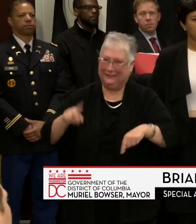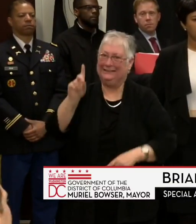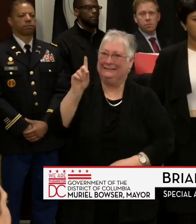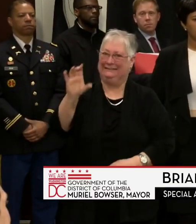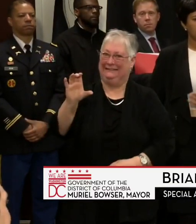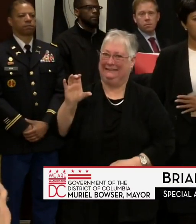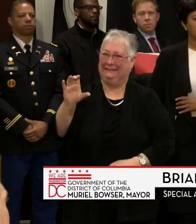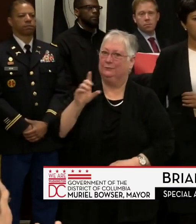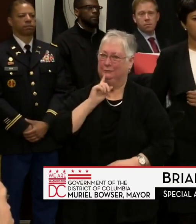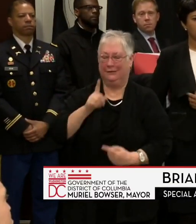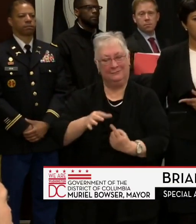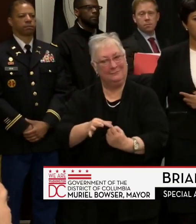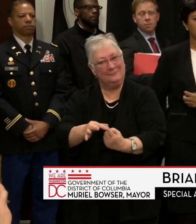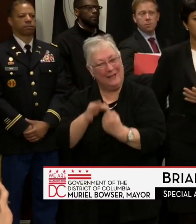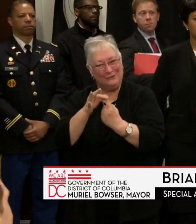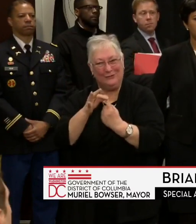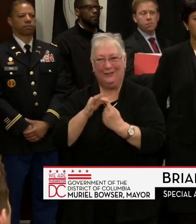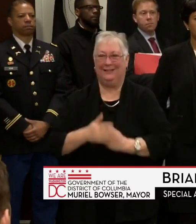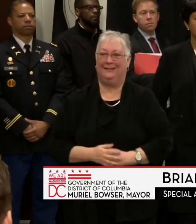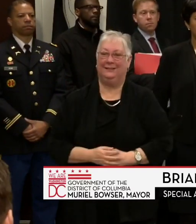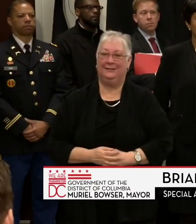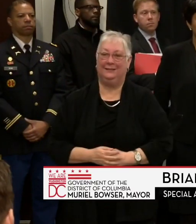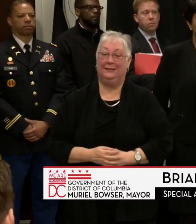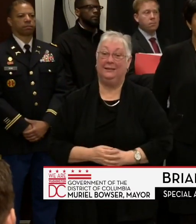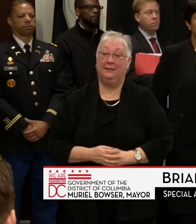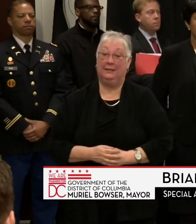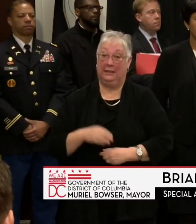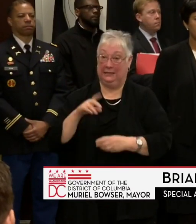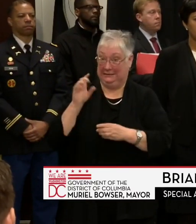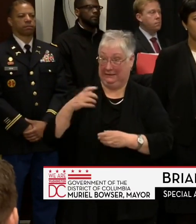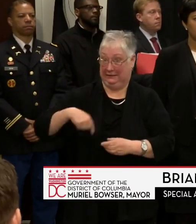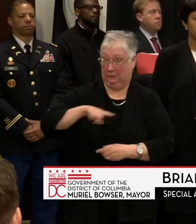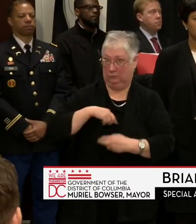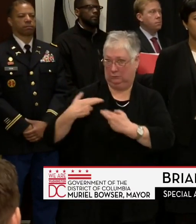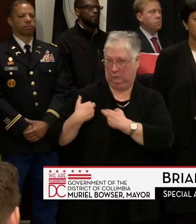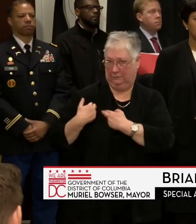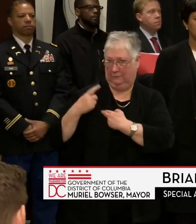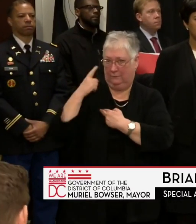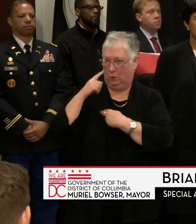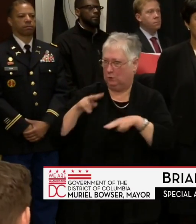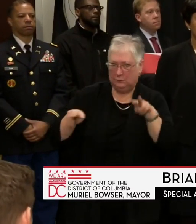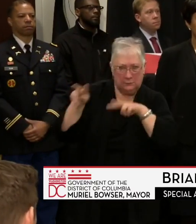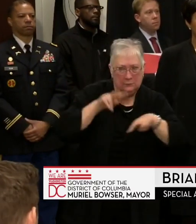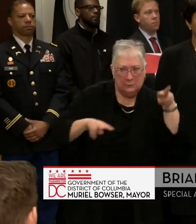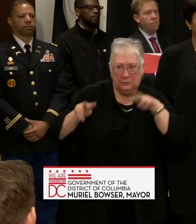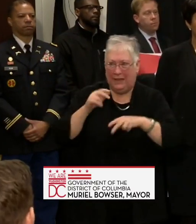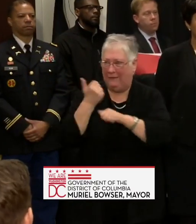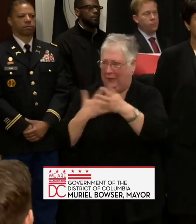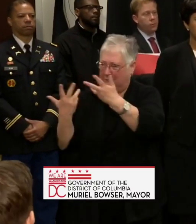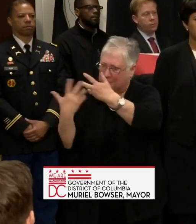SERVICE IS THE LEAD AGENCY RESPONSIBLE FOR OVERSEEING THE DEVELOPMENT AND IMPLEMENTATION OF THE OPERATIONAL SECURITY